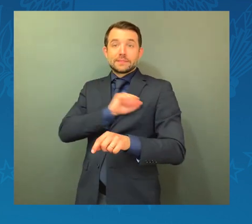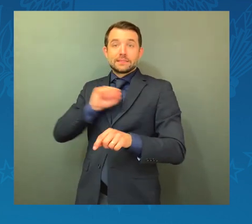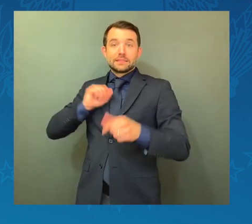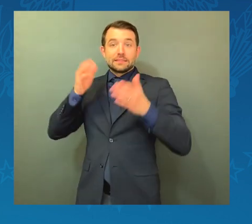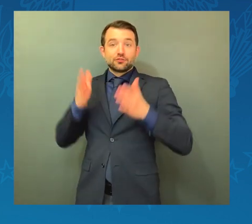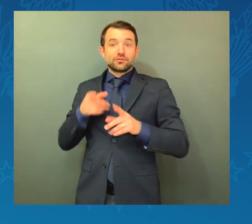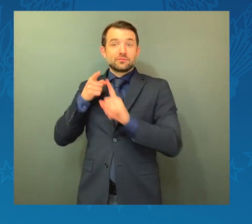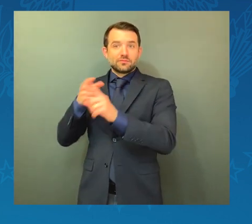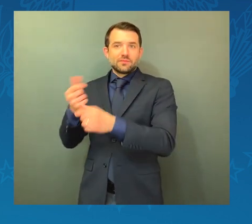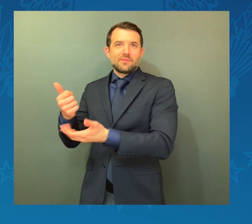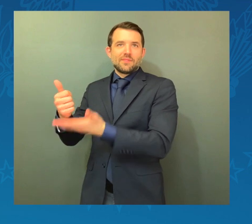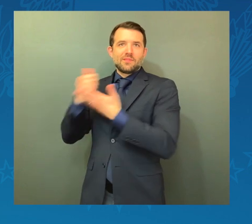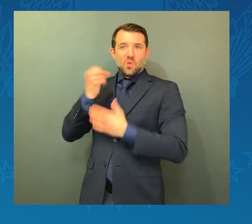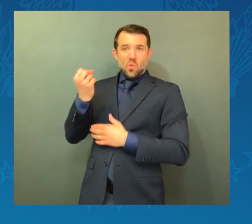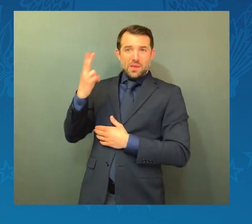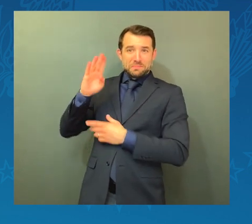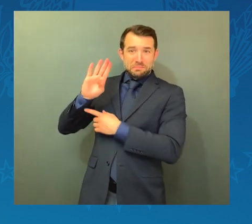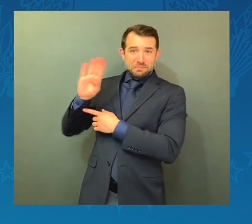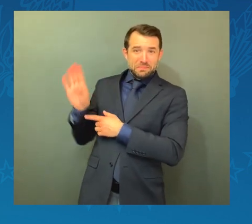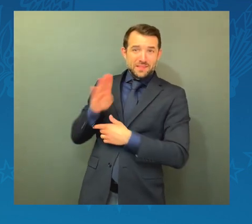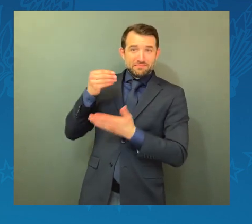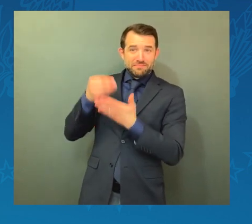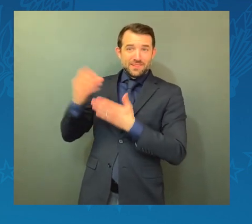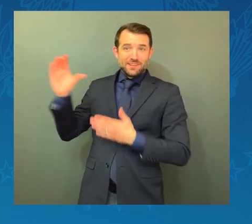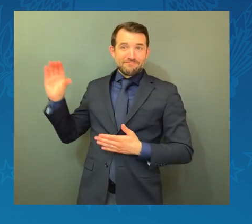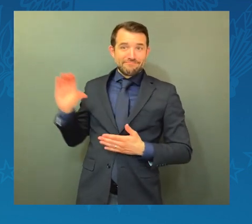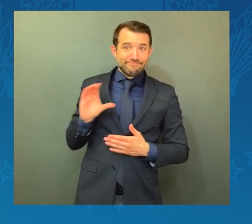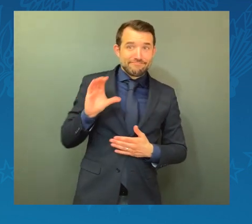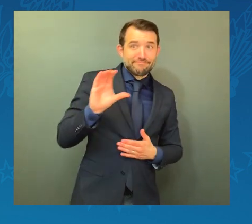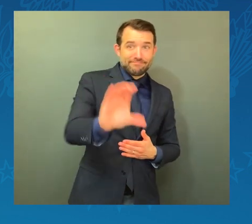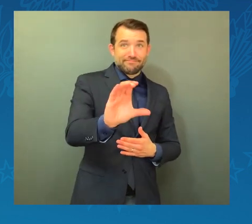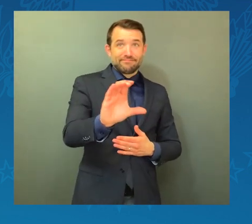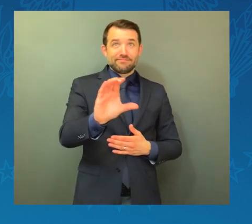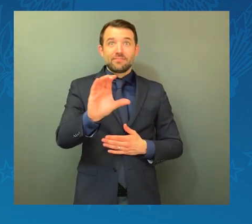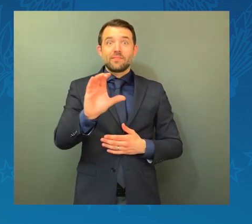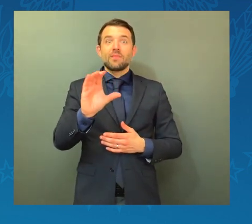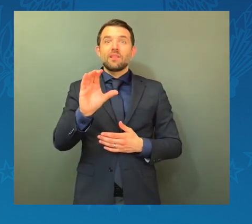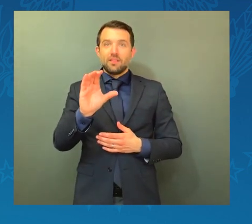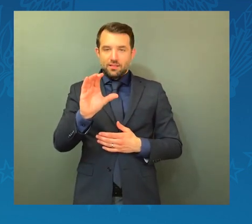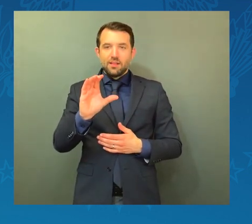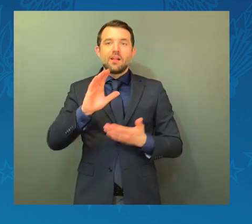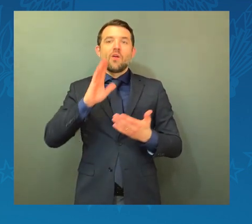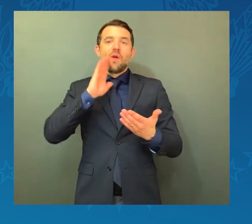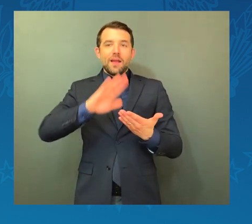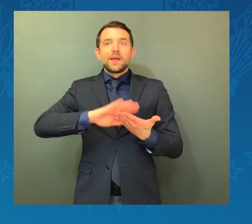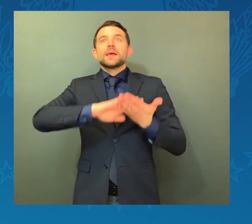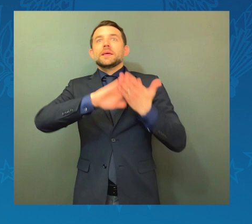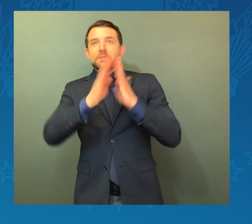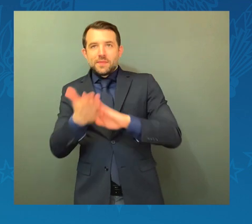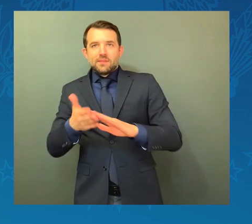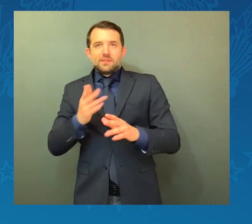for community lenders as part of a COVID-19 relief bill -- because we clearly know from Joyce's story the connection there.